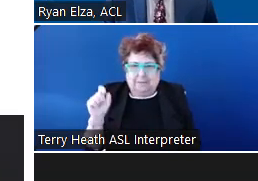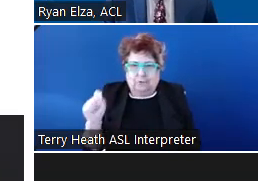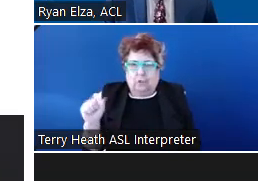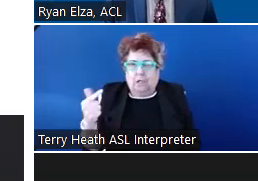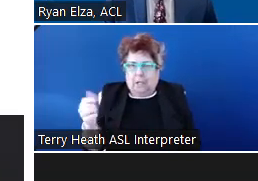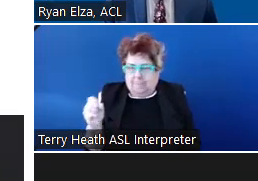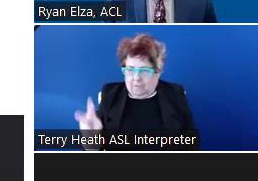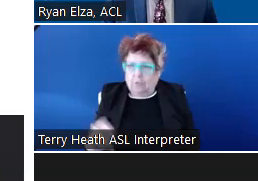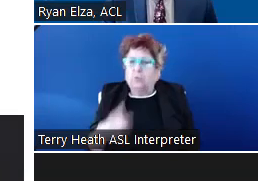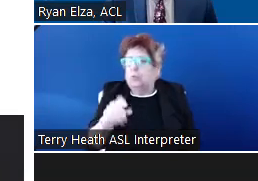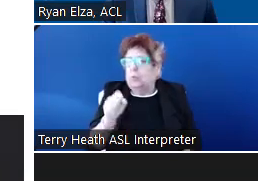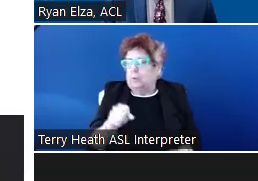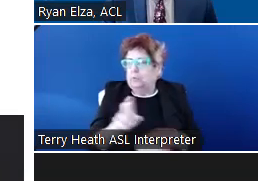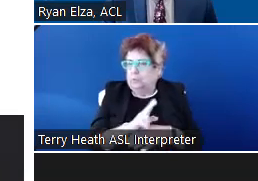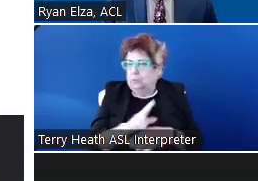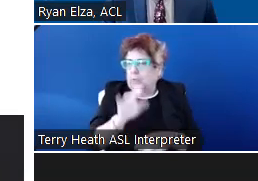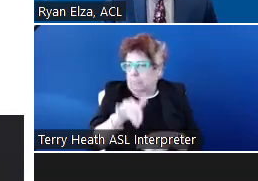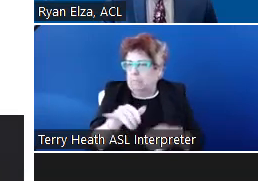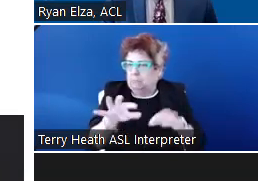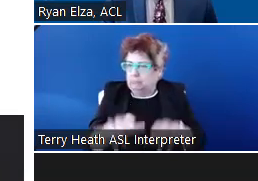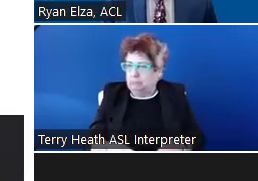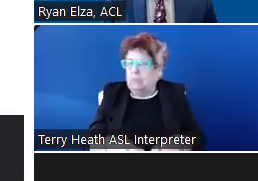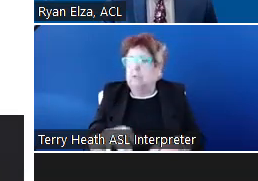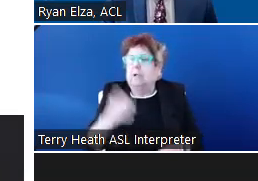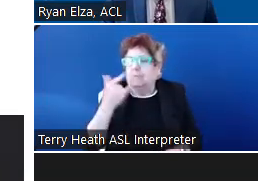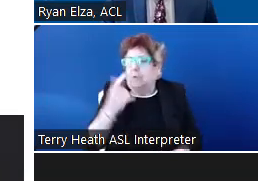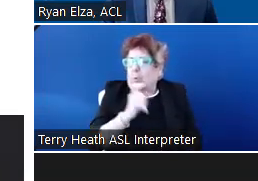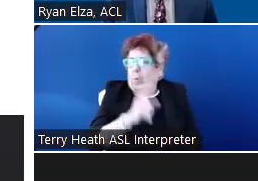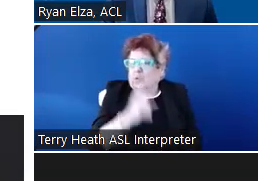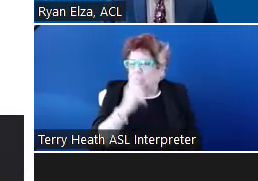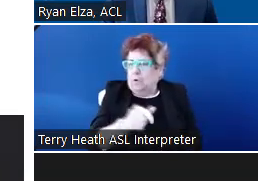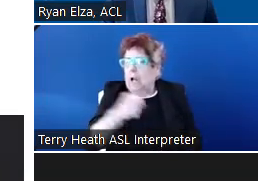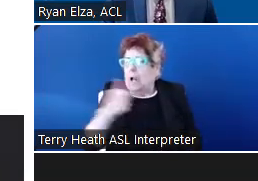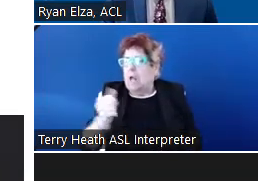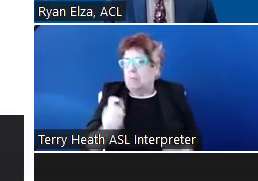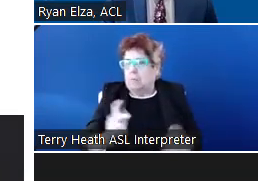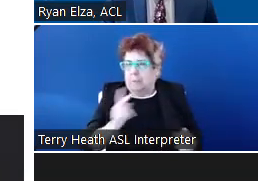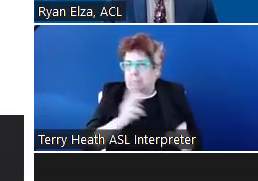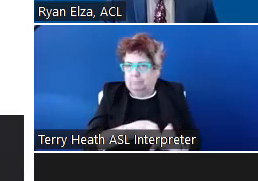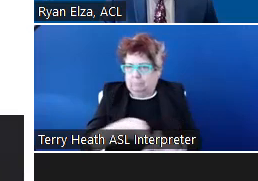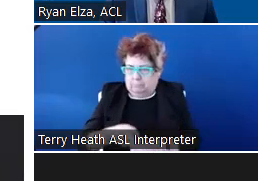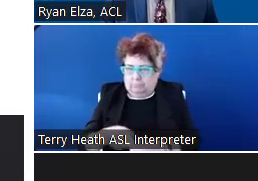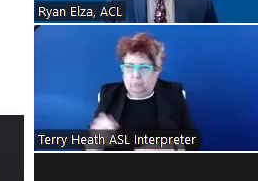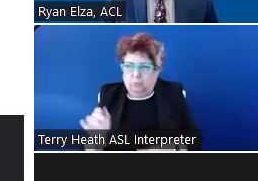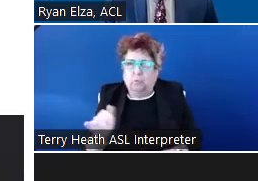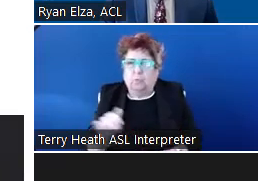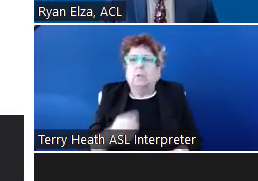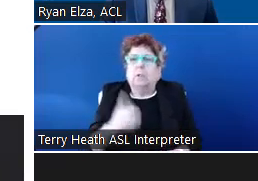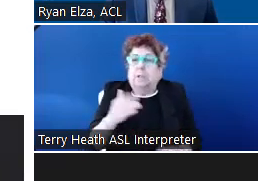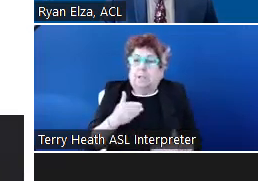issue or comment for other attendees. Finally, near the end of the webinar, we will be using both QR codes on the screen